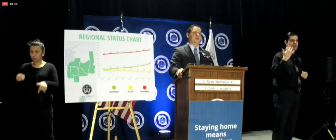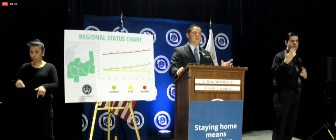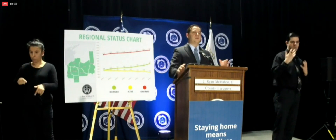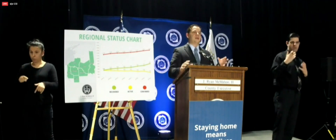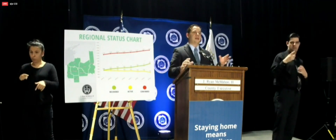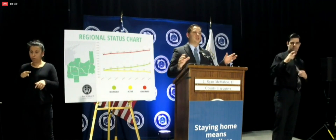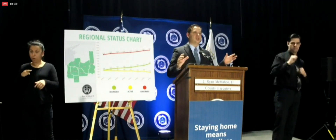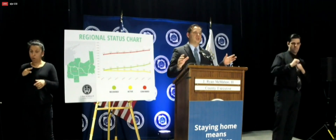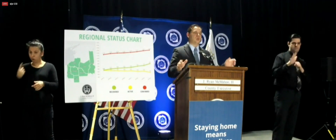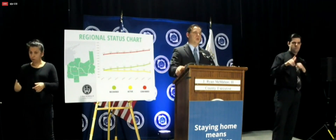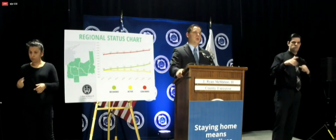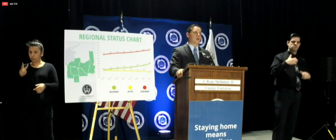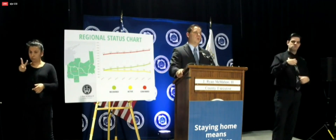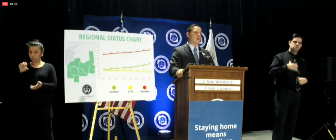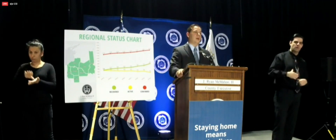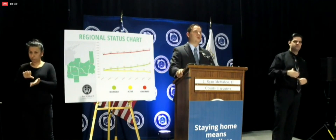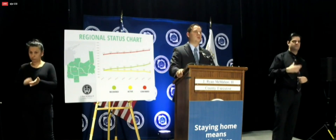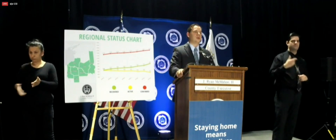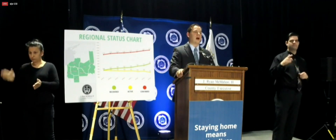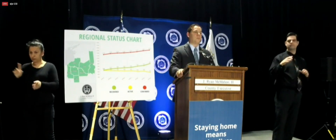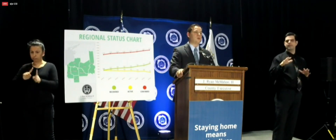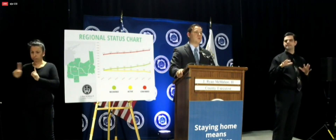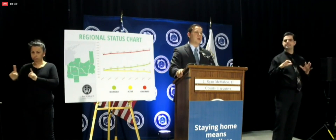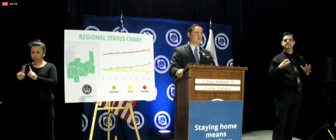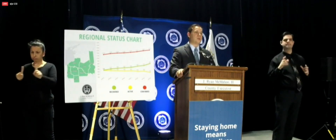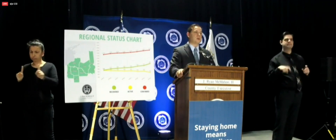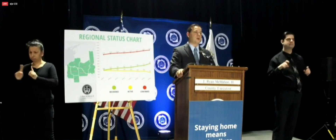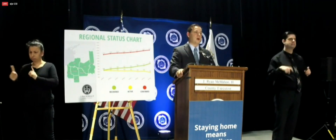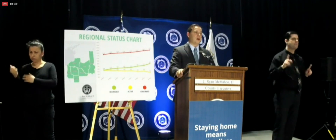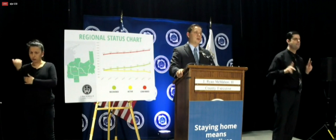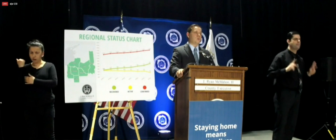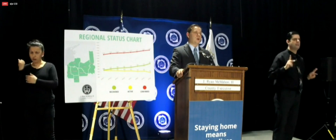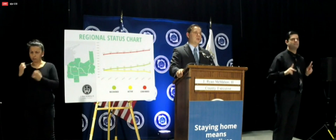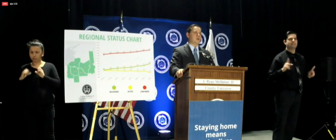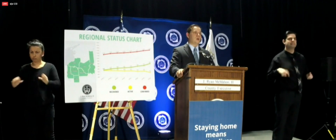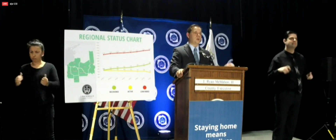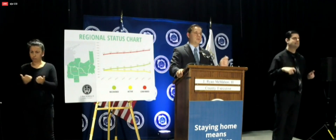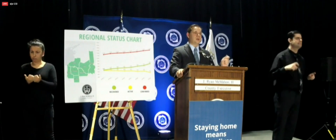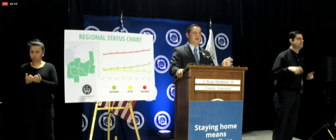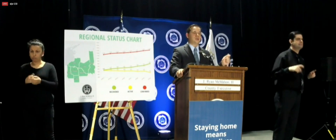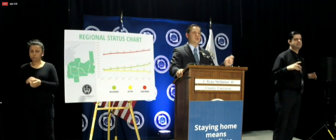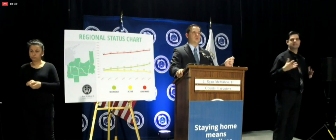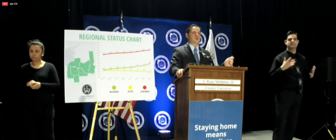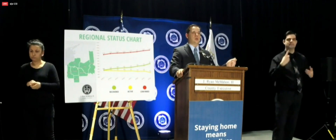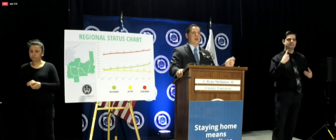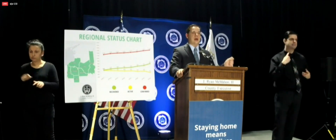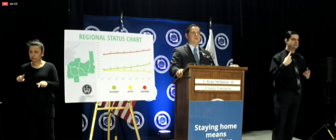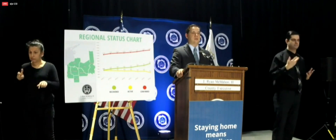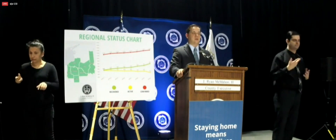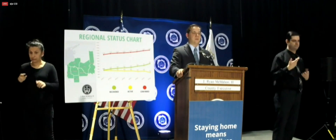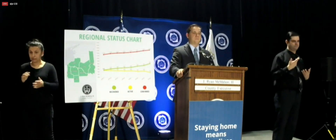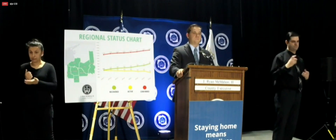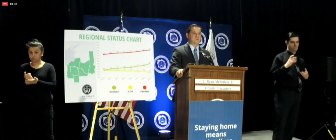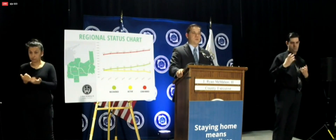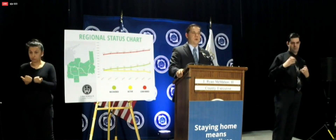WHEN WE'RE LOOKING AT STARVING THIS VIRUS. THAT'S WHAT THIS IS ALL ABOUT. IT IS A MITIGATION TOOL. ONE THAT YOU CAN HELP US WITH.